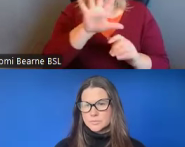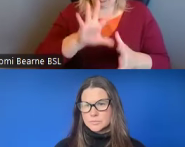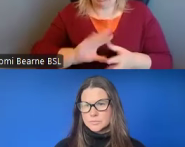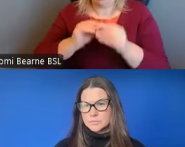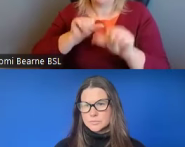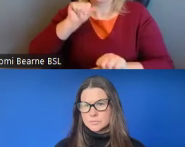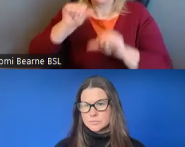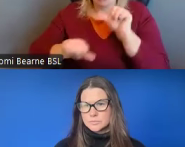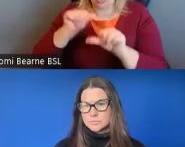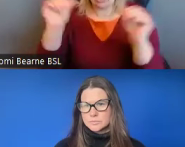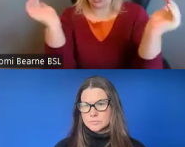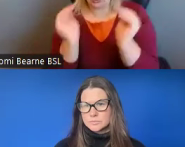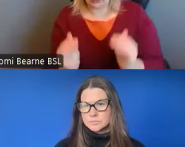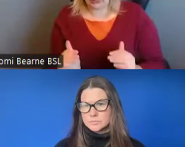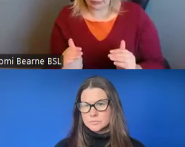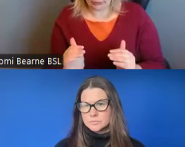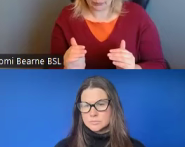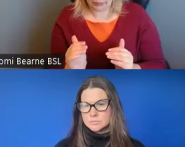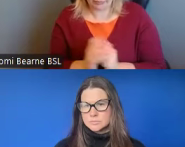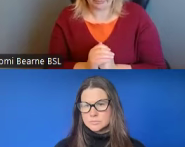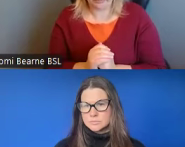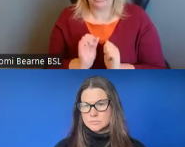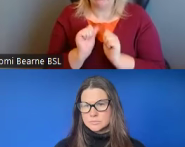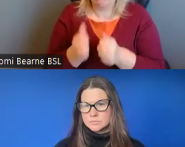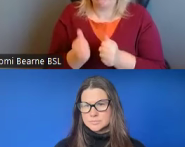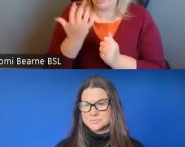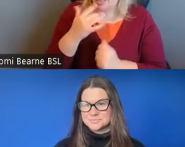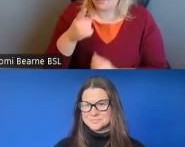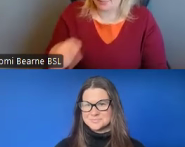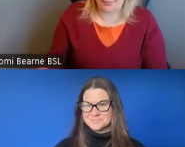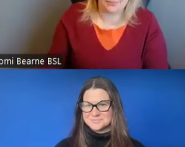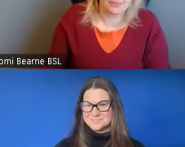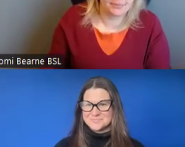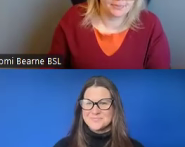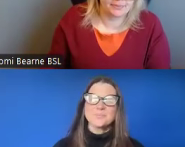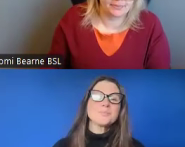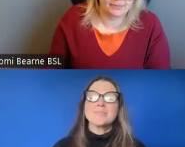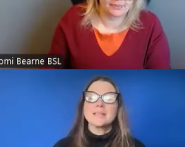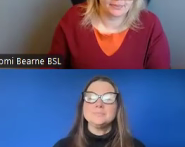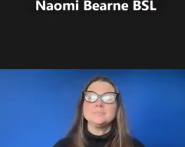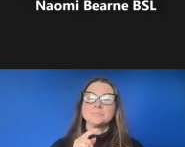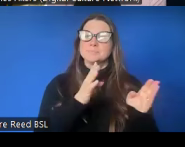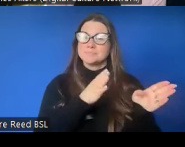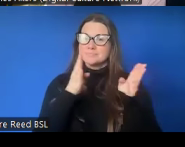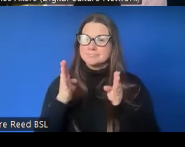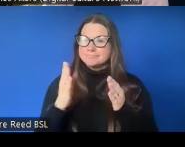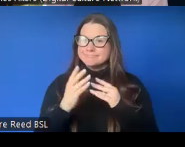against something like this about the journey that we're taking people on. This is where the measures come in, so the metrics that we mentioned earlier on.